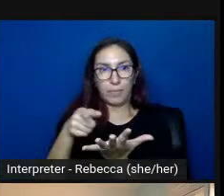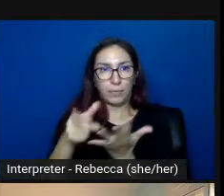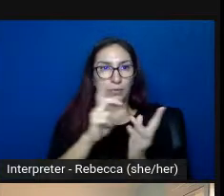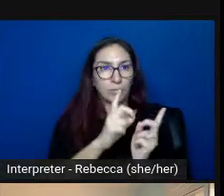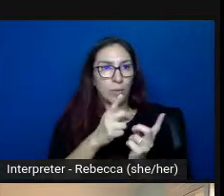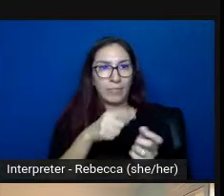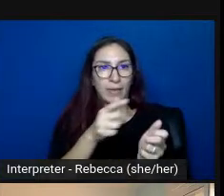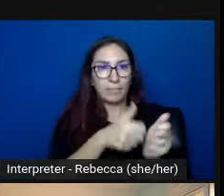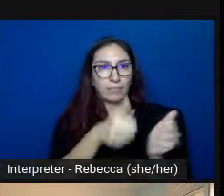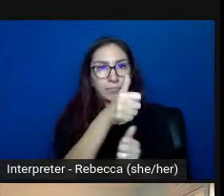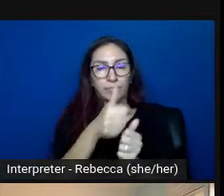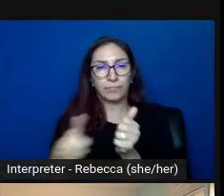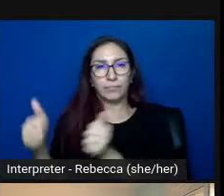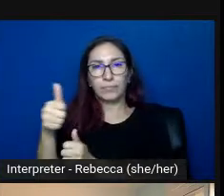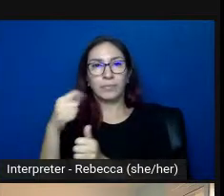And every leader of the department